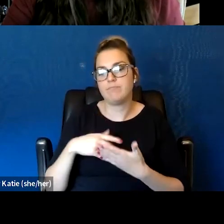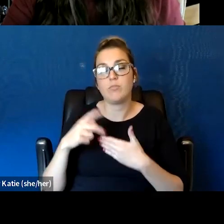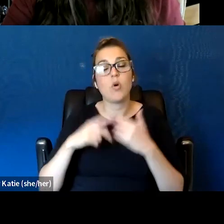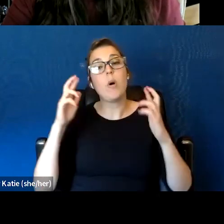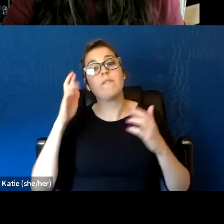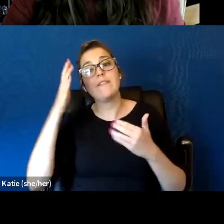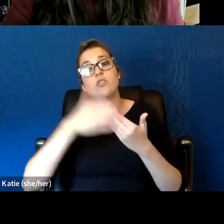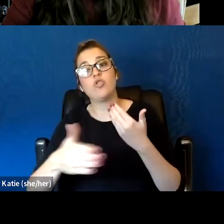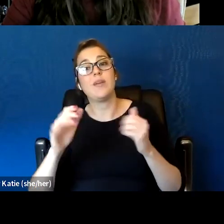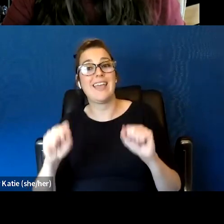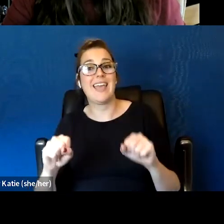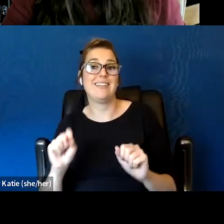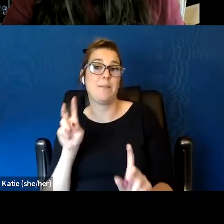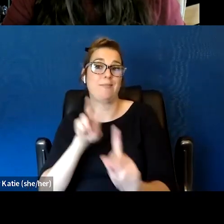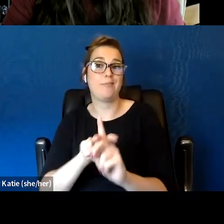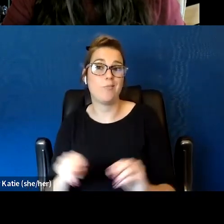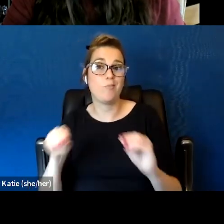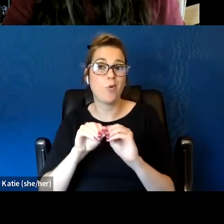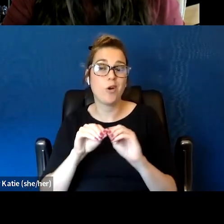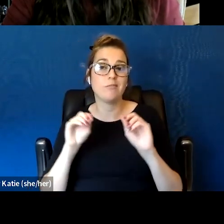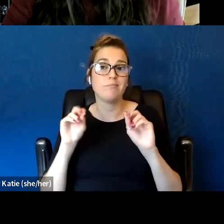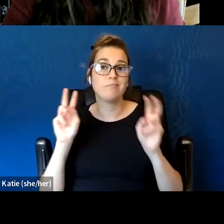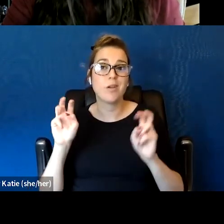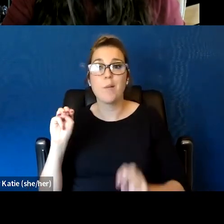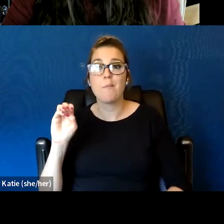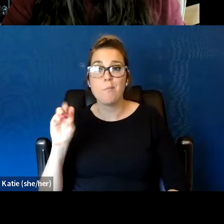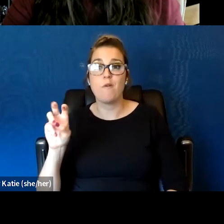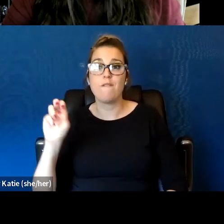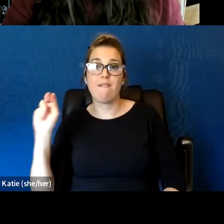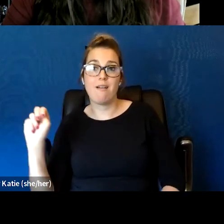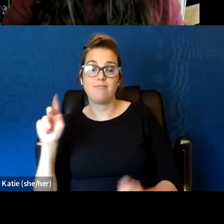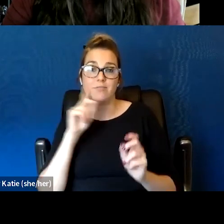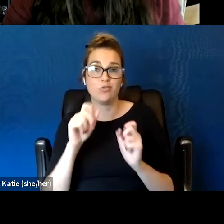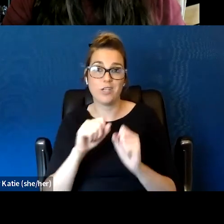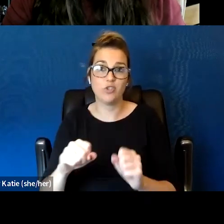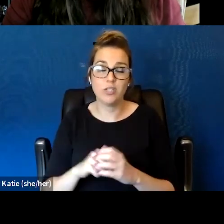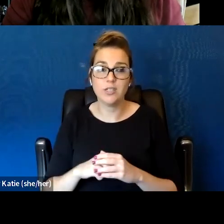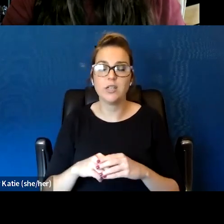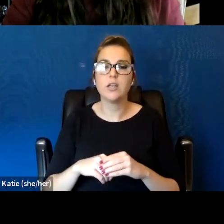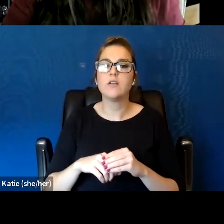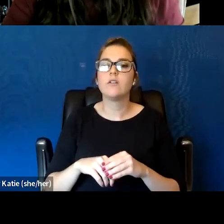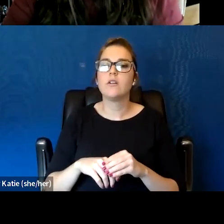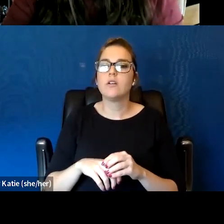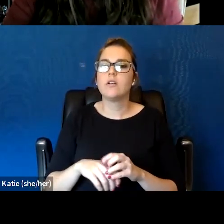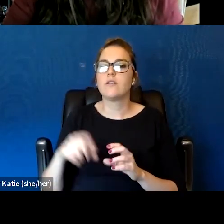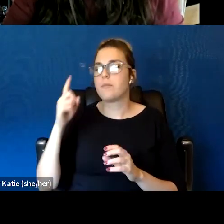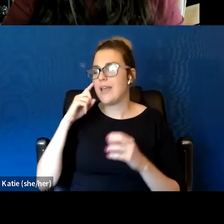And then as far as Behavioral Health is concerned, we haven't really engaged with Behavioral Health in that way yet, because we haven't had